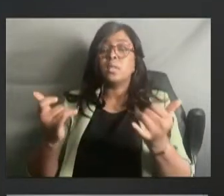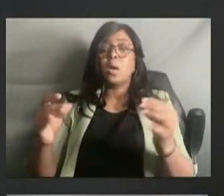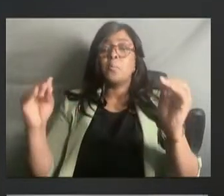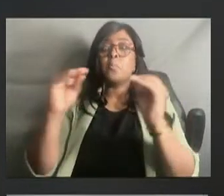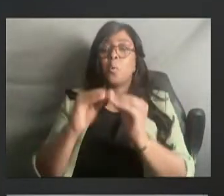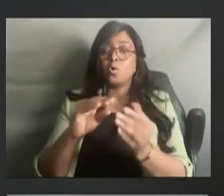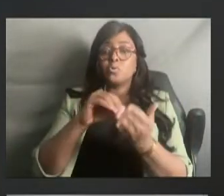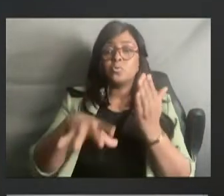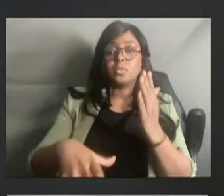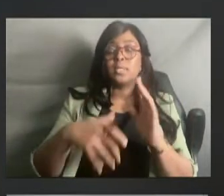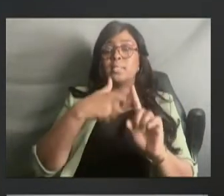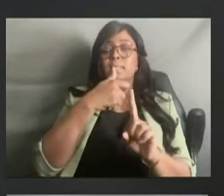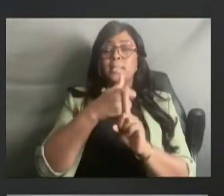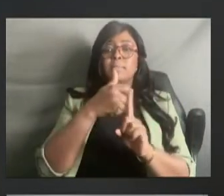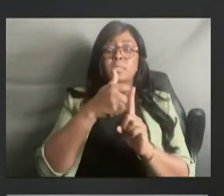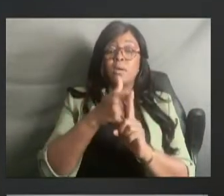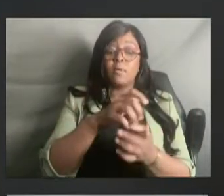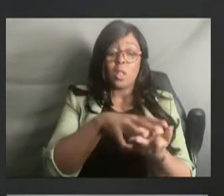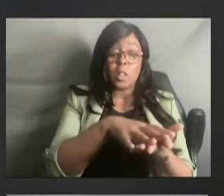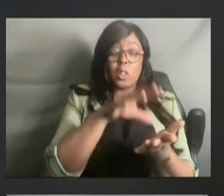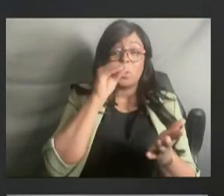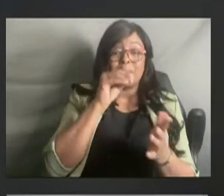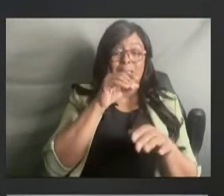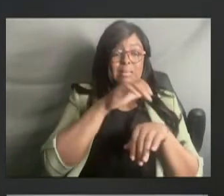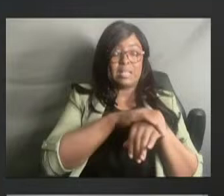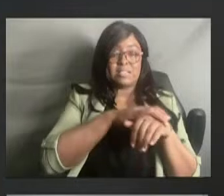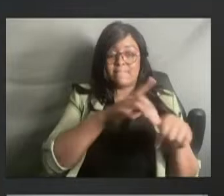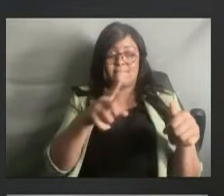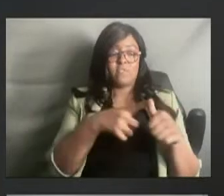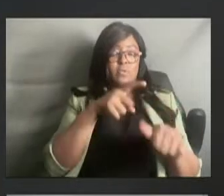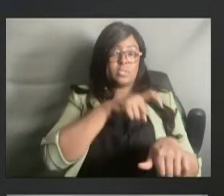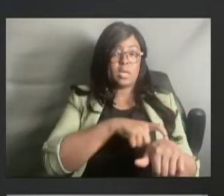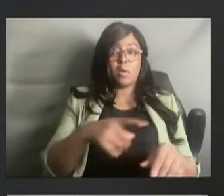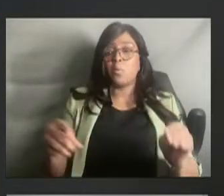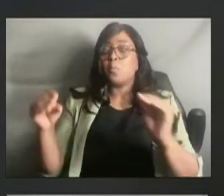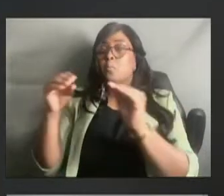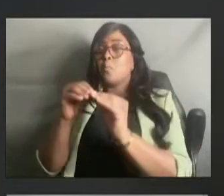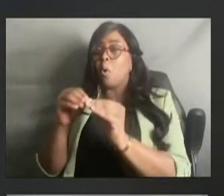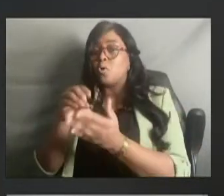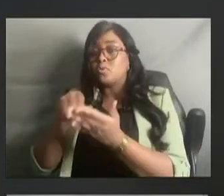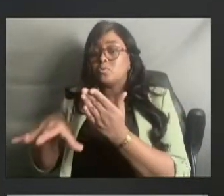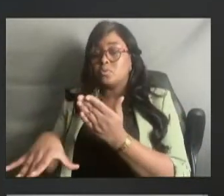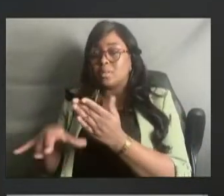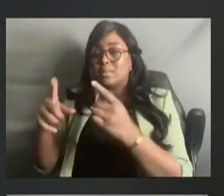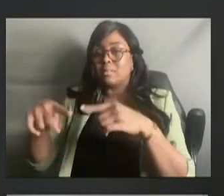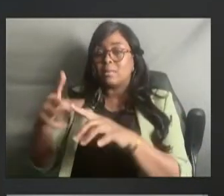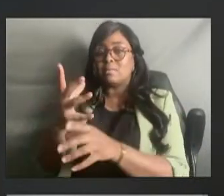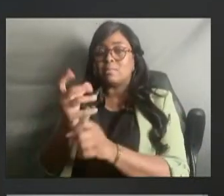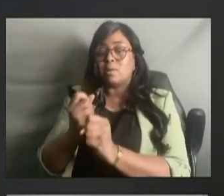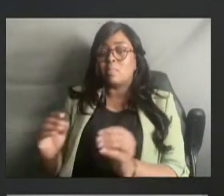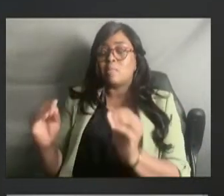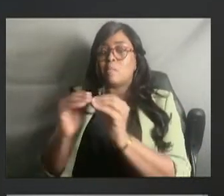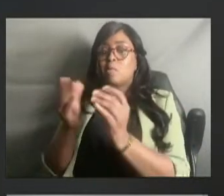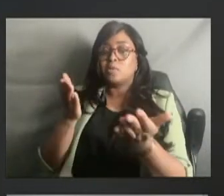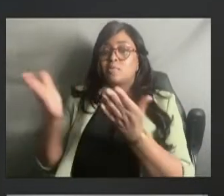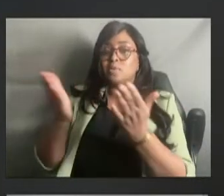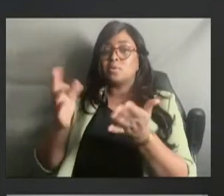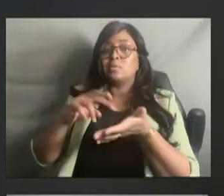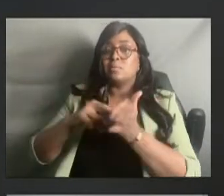student body is changing. We have more students who are learning English for the first